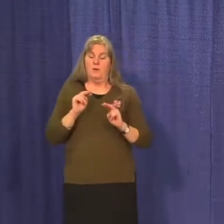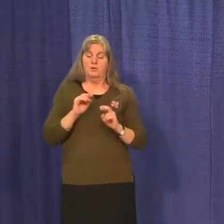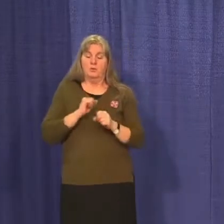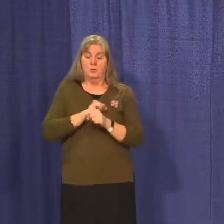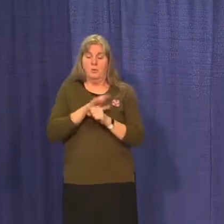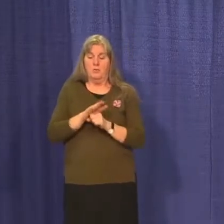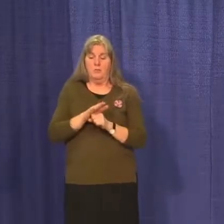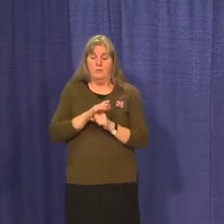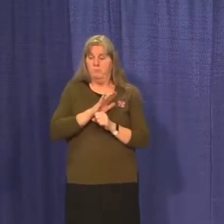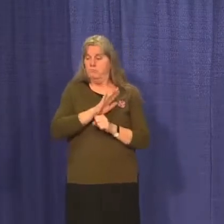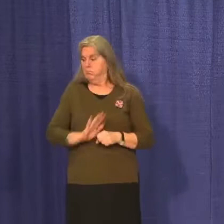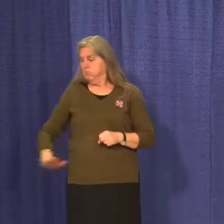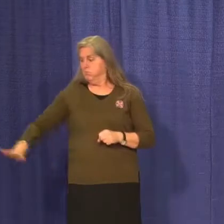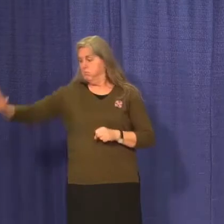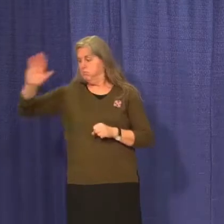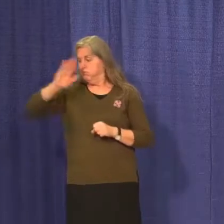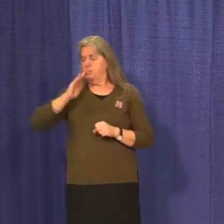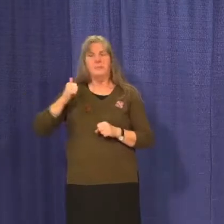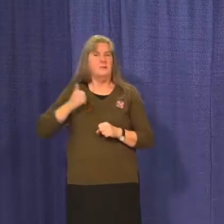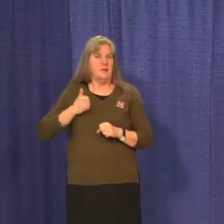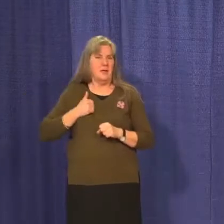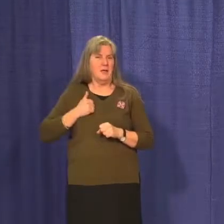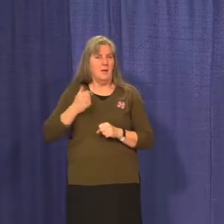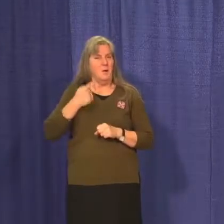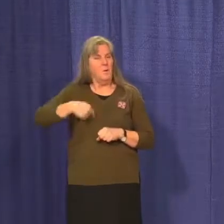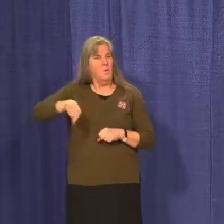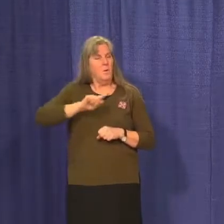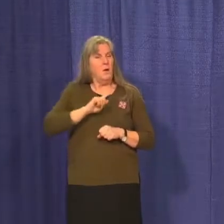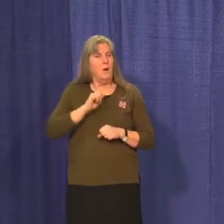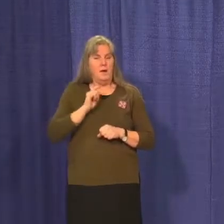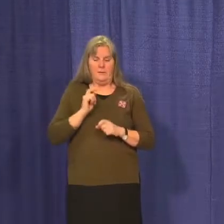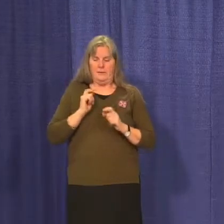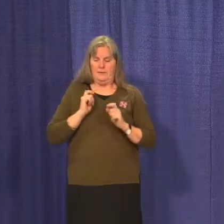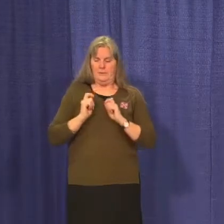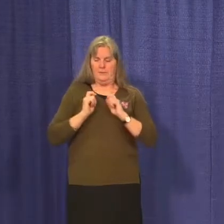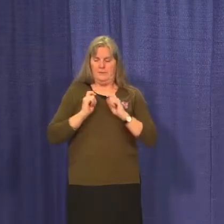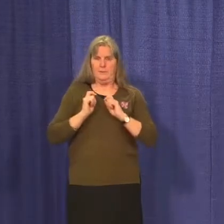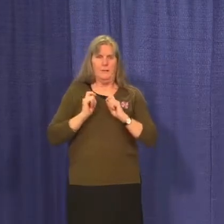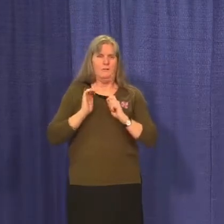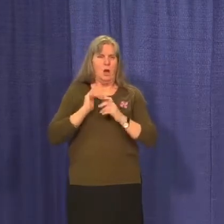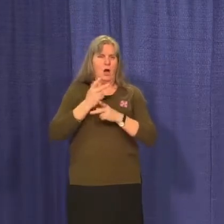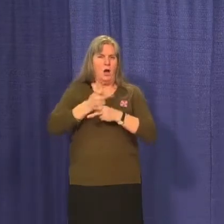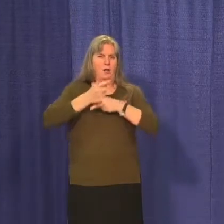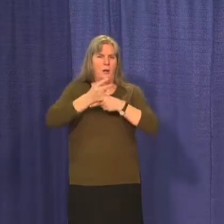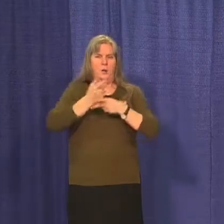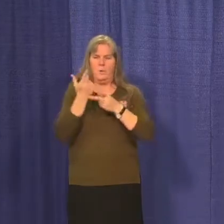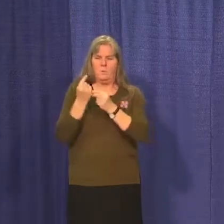in Canada. And continue to reinforce and revise our protections so that